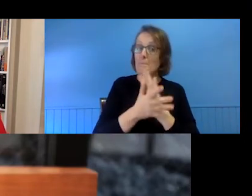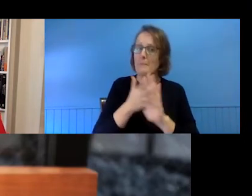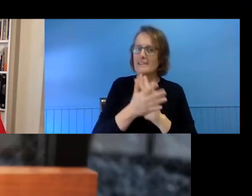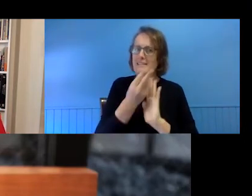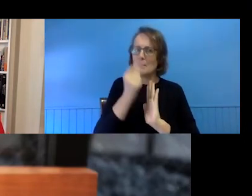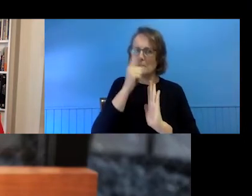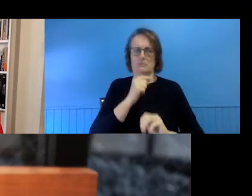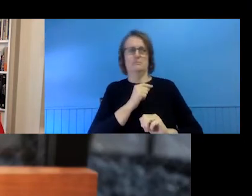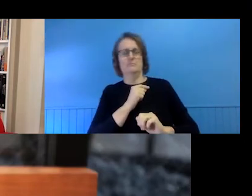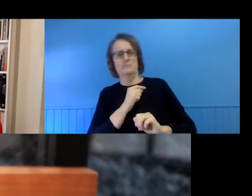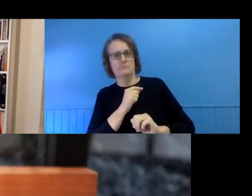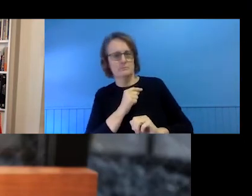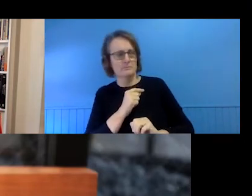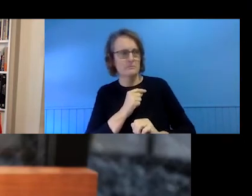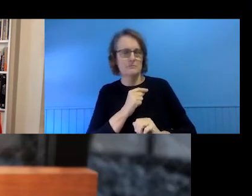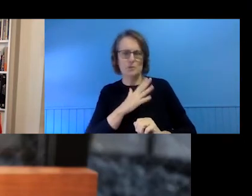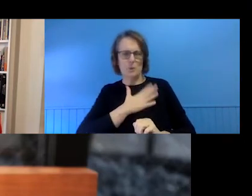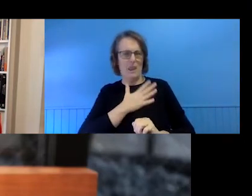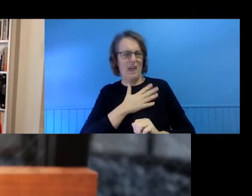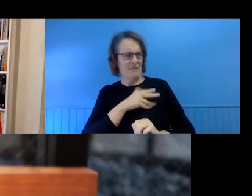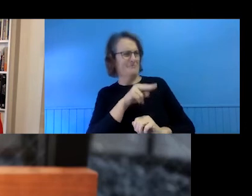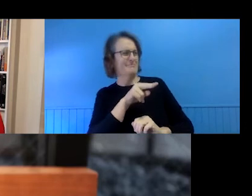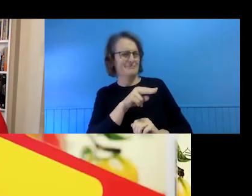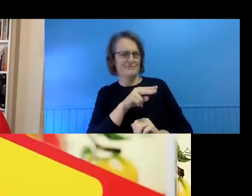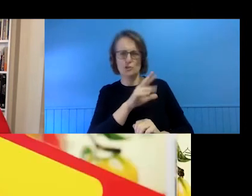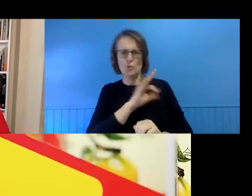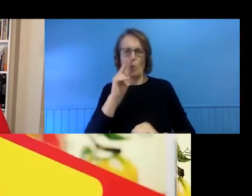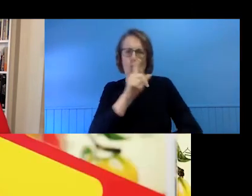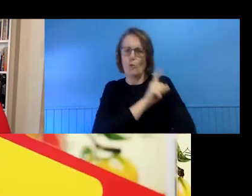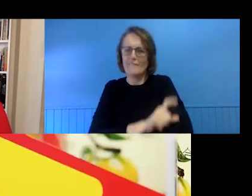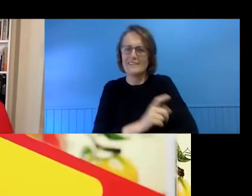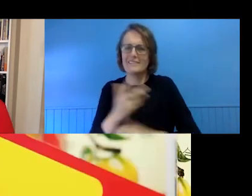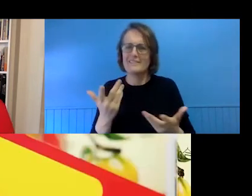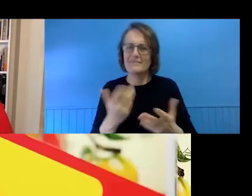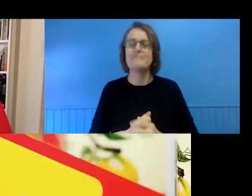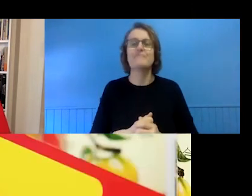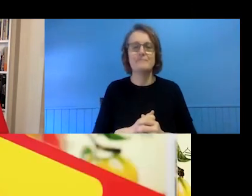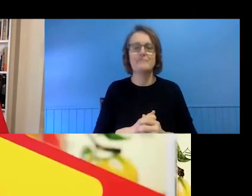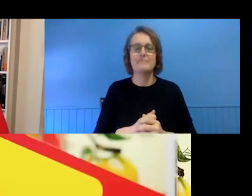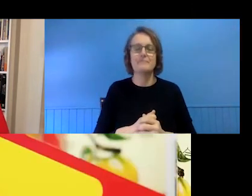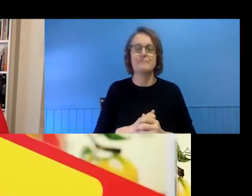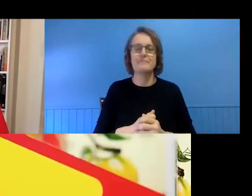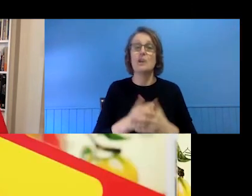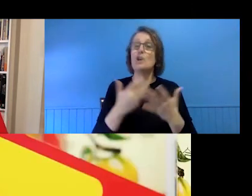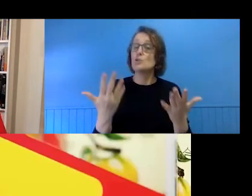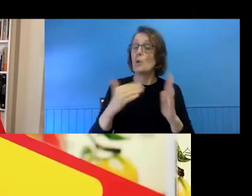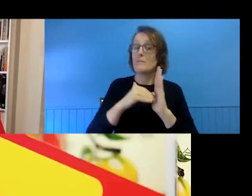people in this time. So, I'm suggesting at this point that if you